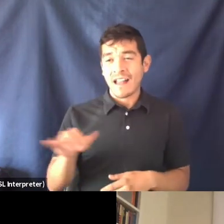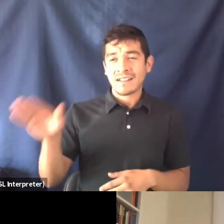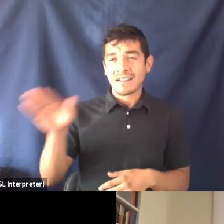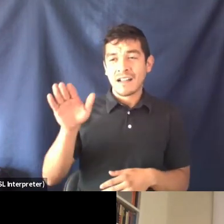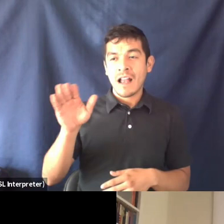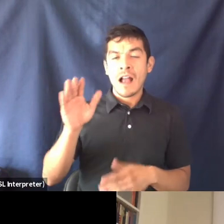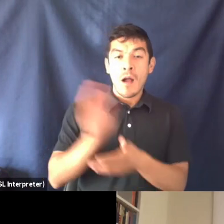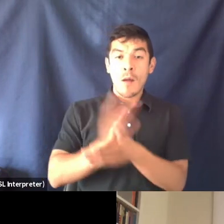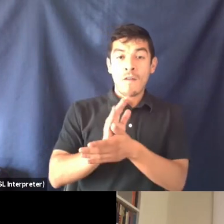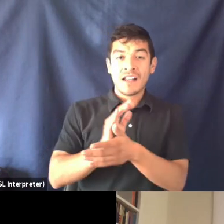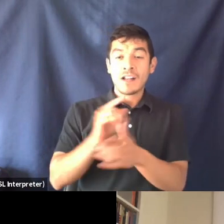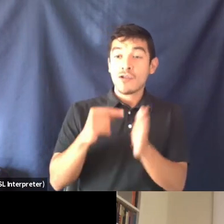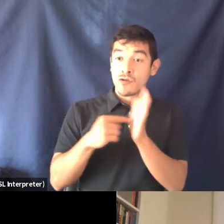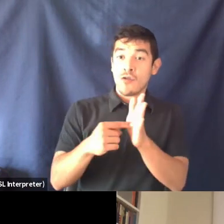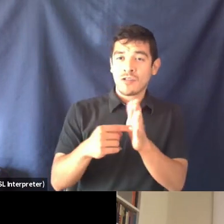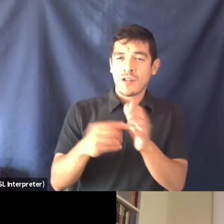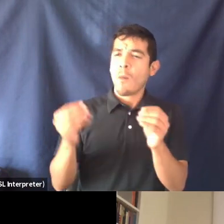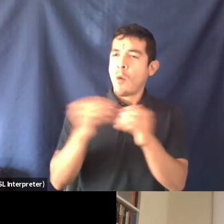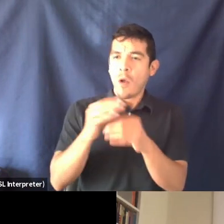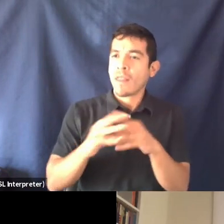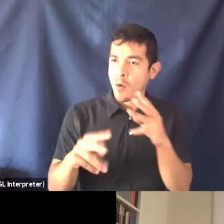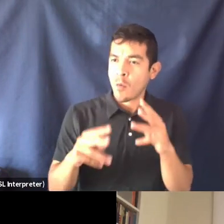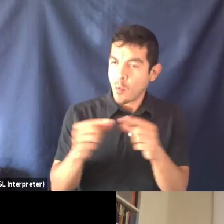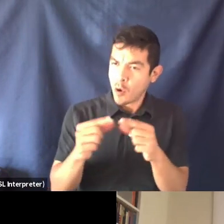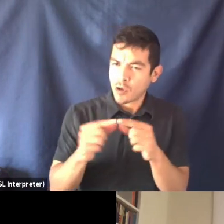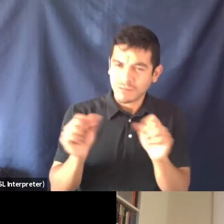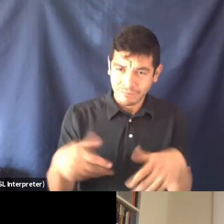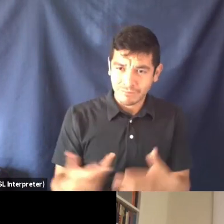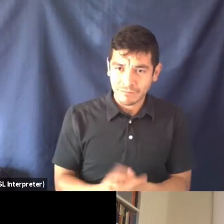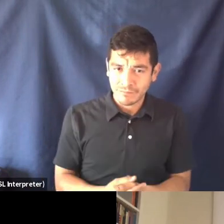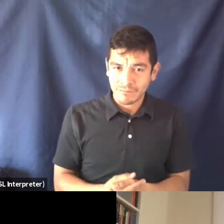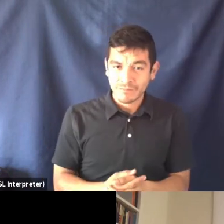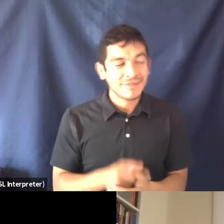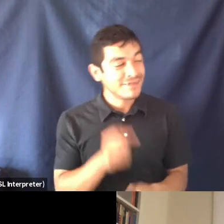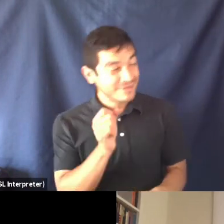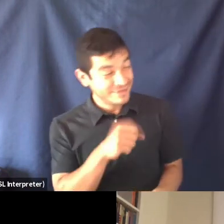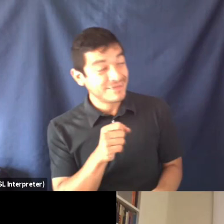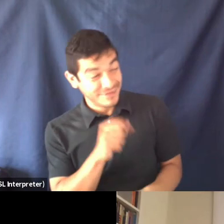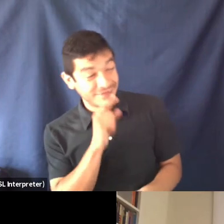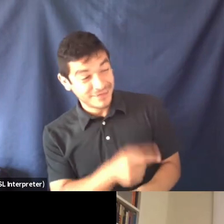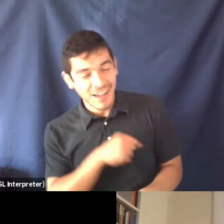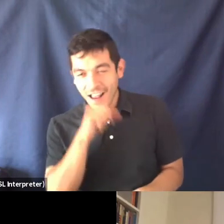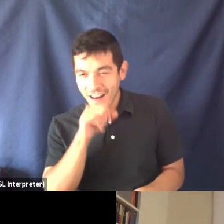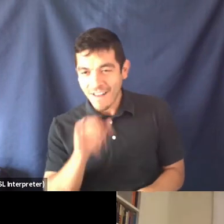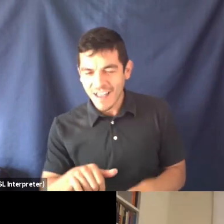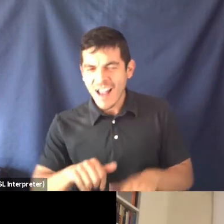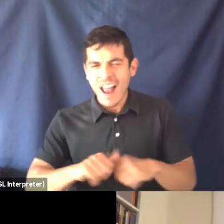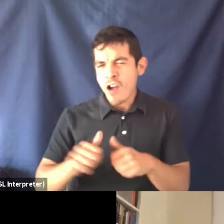Yeah, absolutely, no, I love that aspect of what that was. How challenging was it to film in a country?